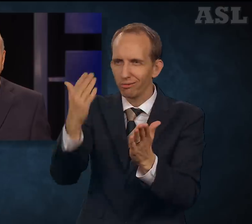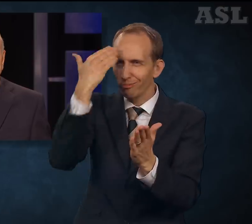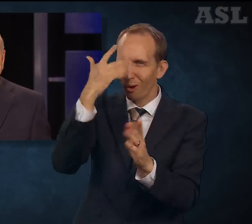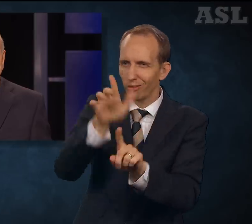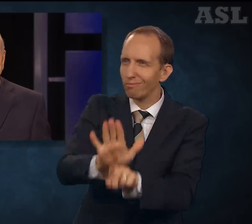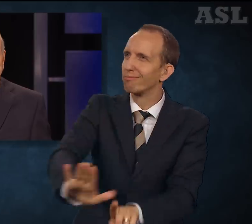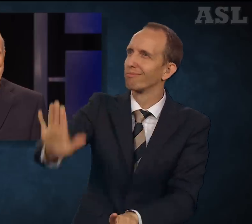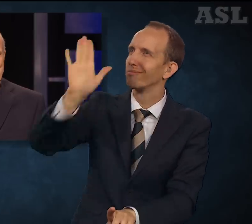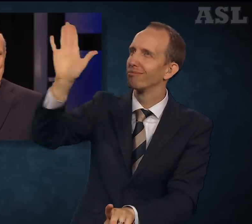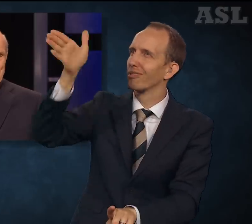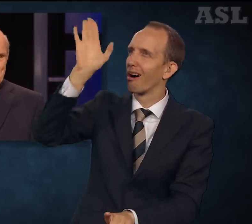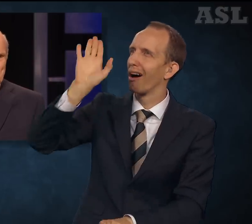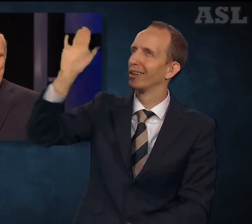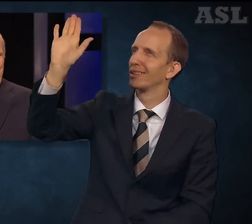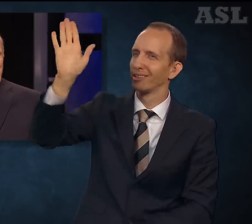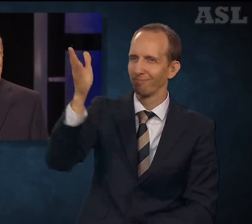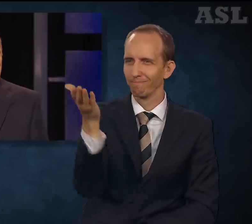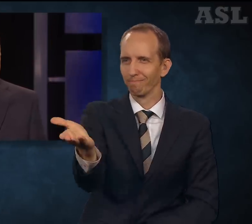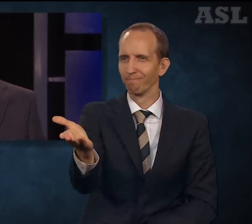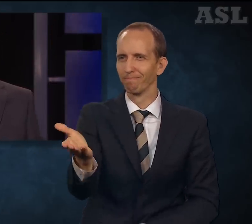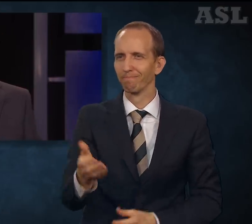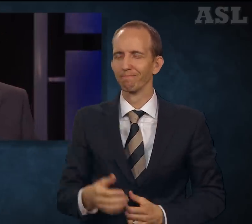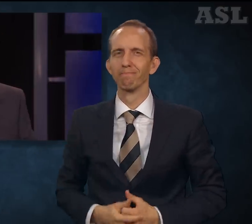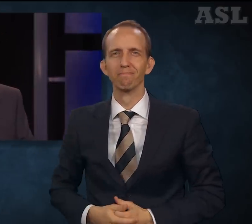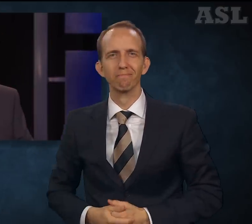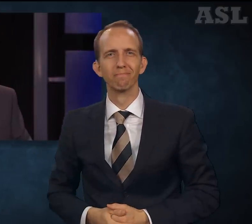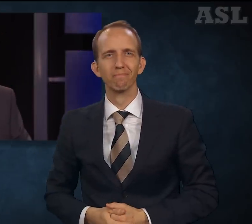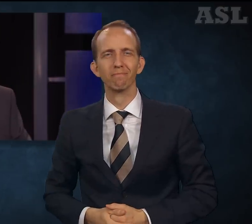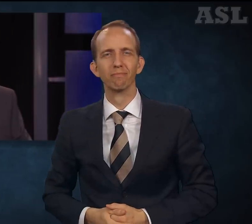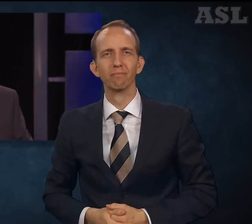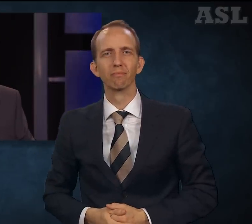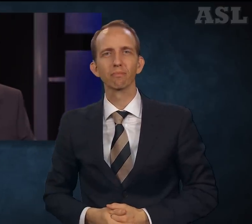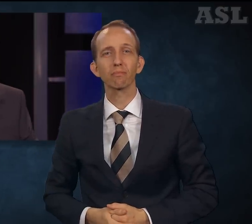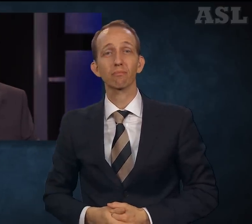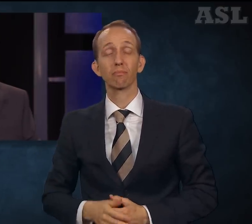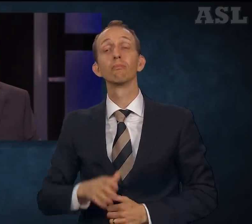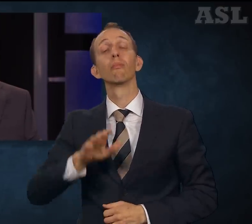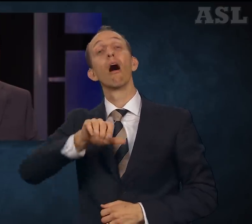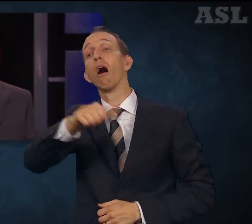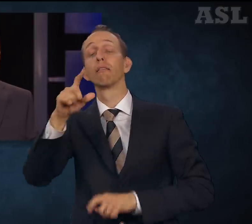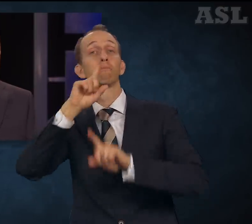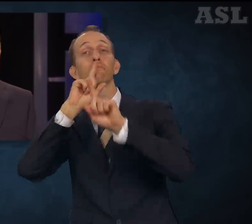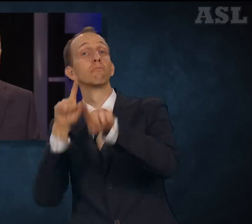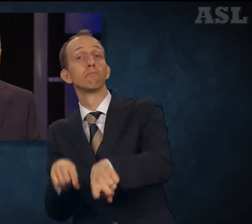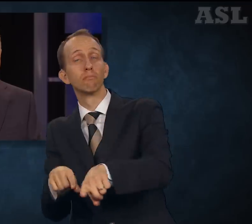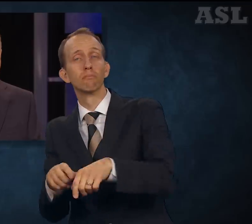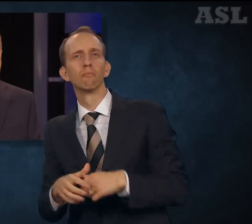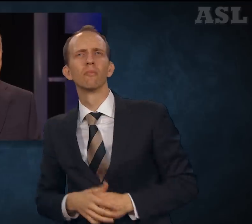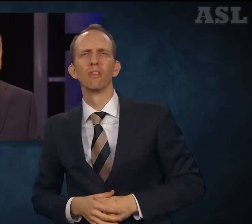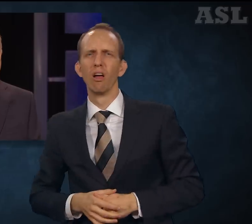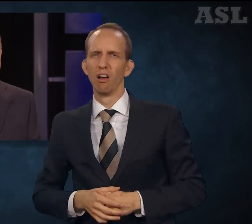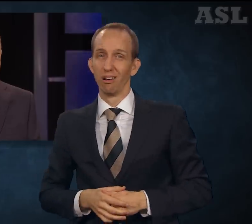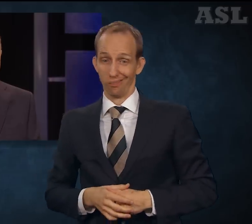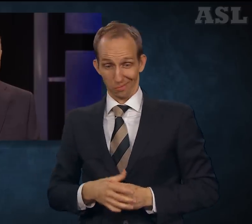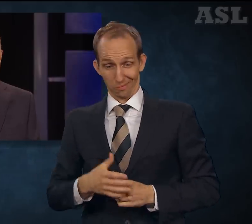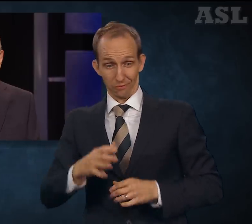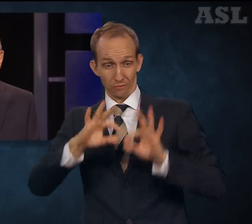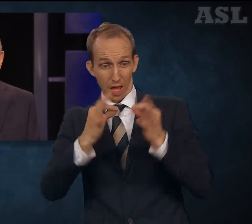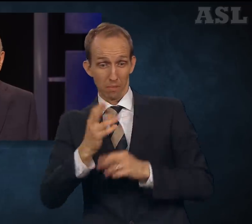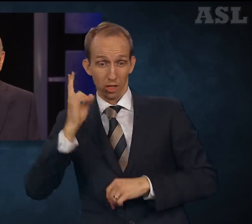WHATEVER HE ASKS ME TO DO, BECAUSE THE PROPHET IS A PREACHER FROM GOD."